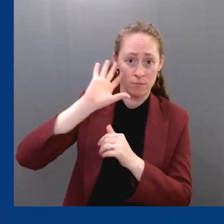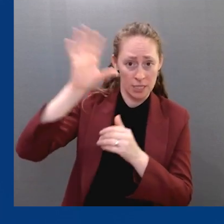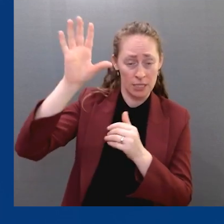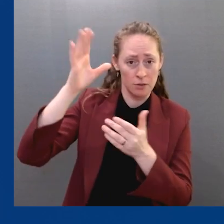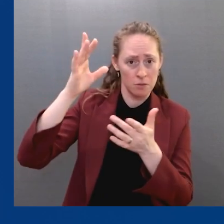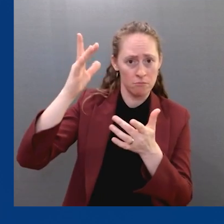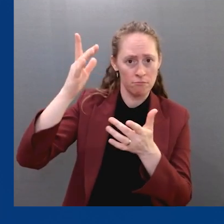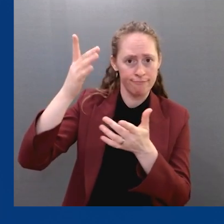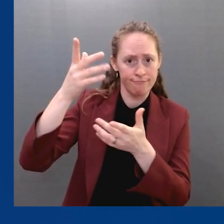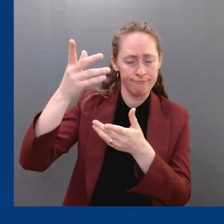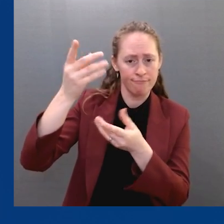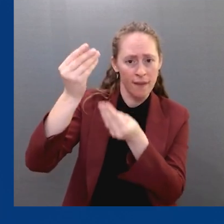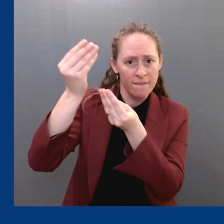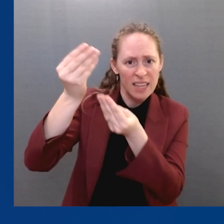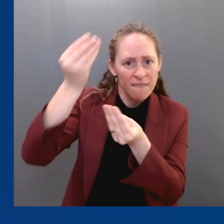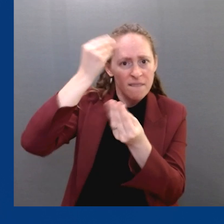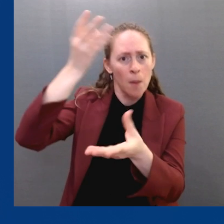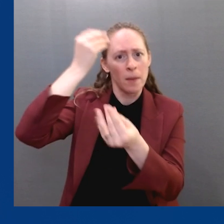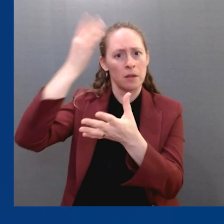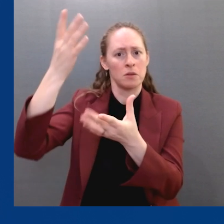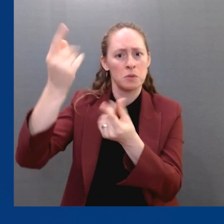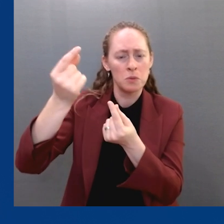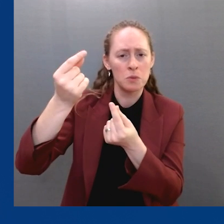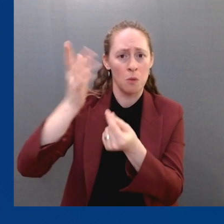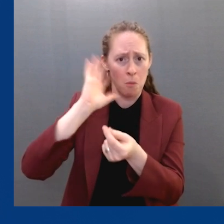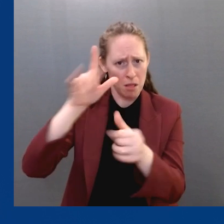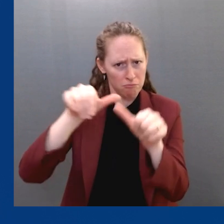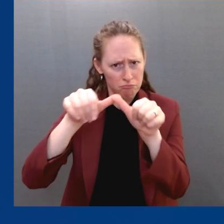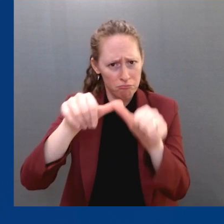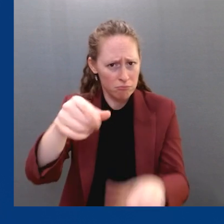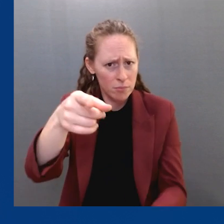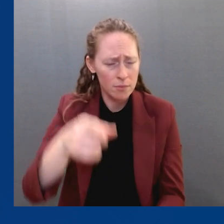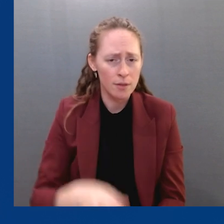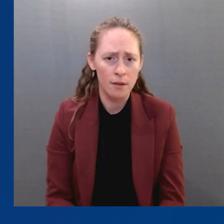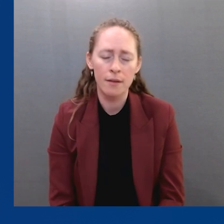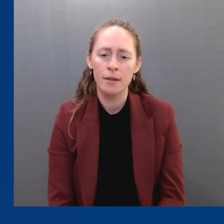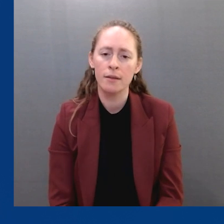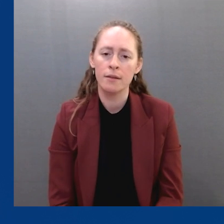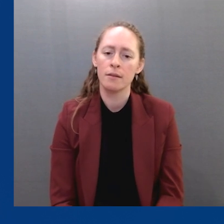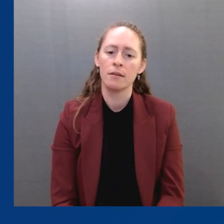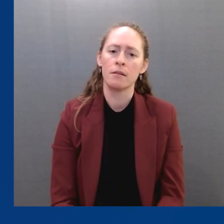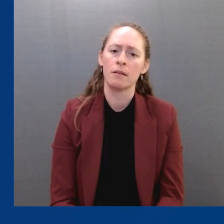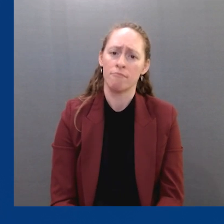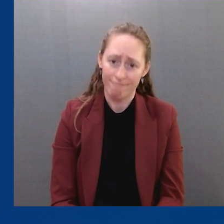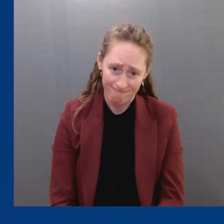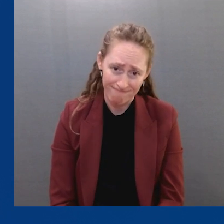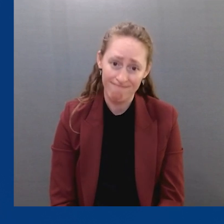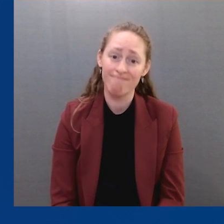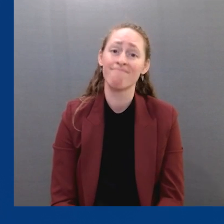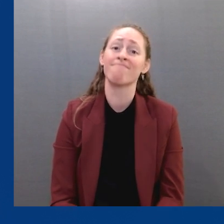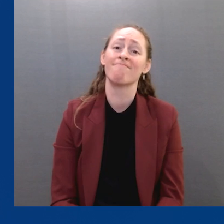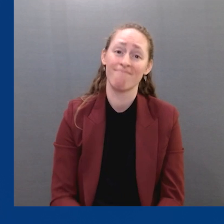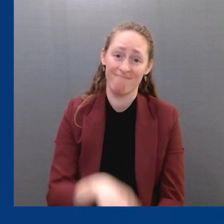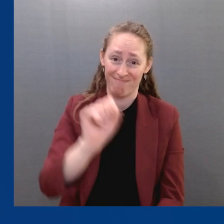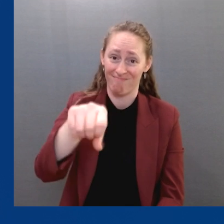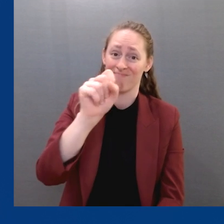Dr. Walensky: Thank you. We are constantly evaluating whether our guidance is relevant for the moment, so we will continue to do so.